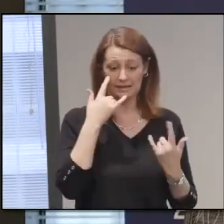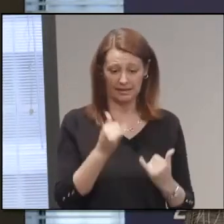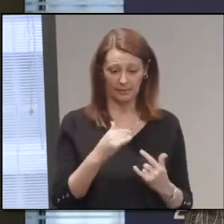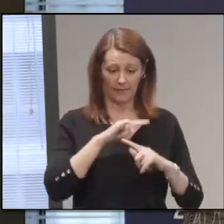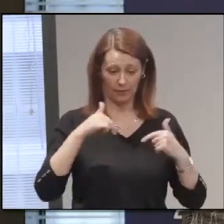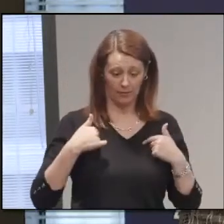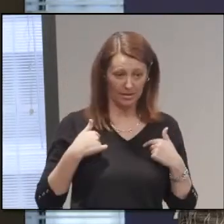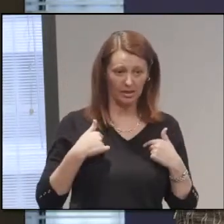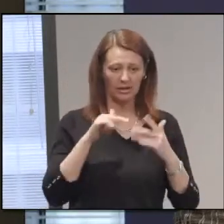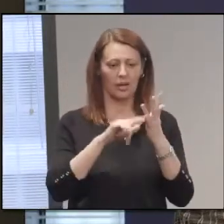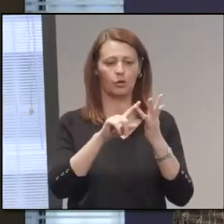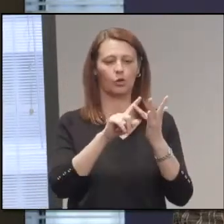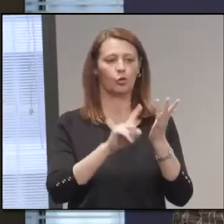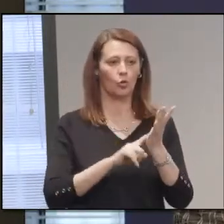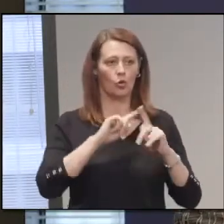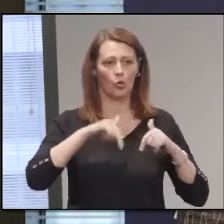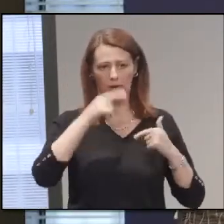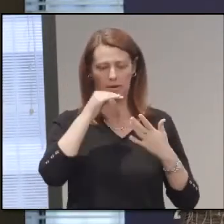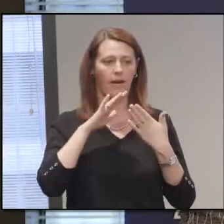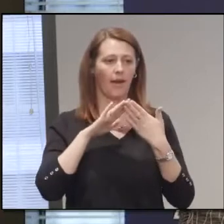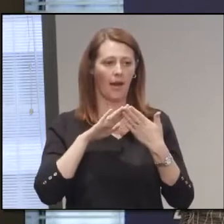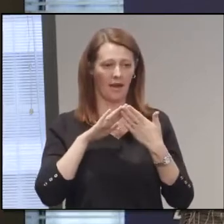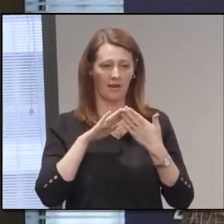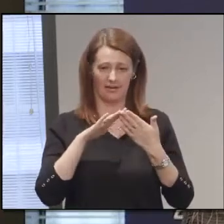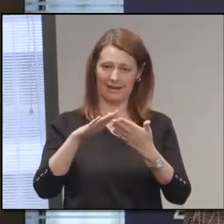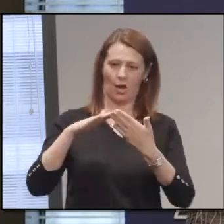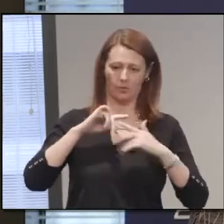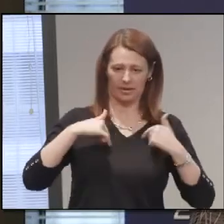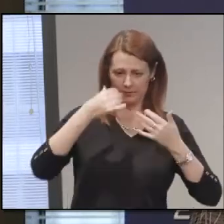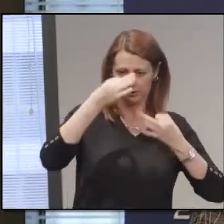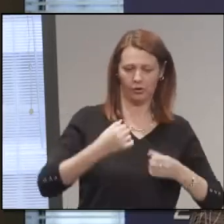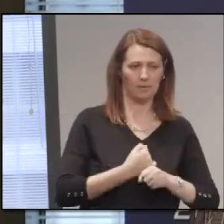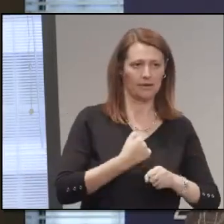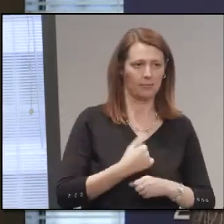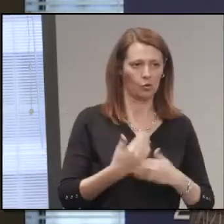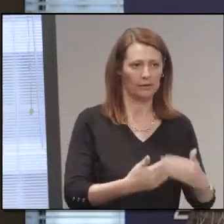is a tool that we can help, that helps us in our decision making process. David, I hope that